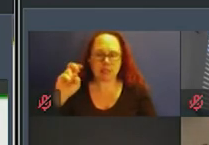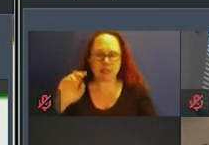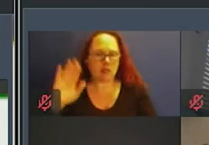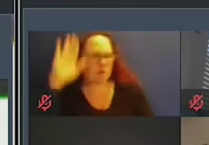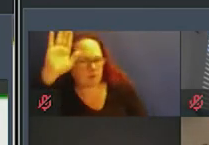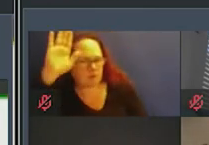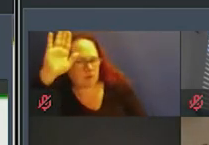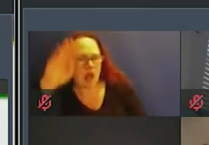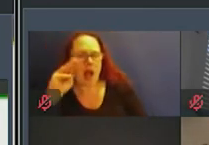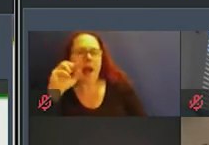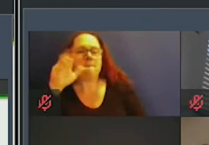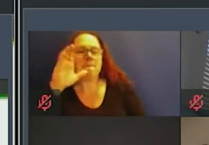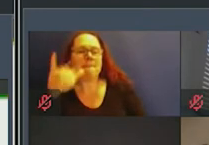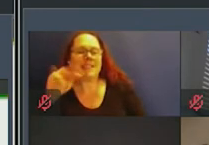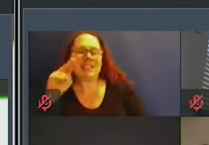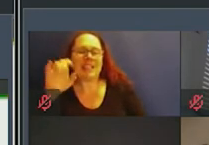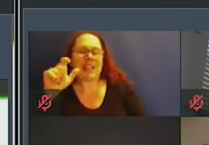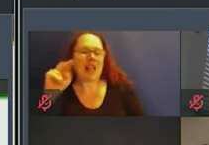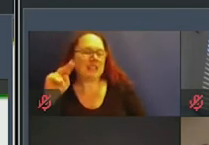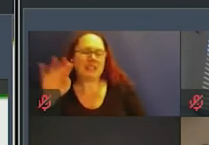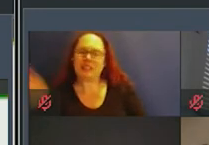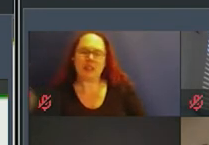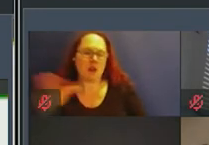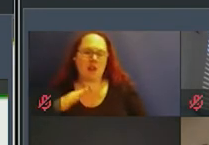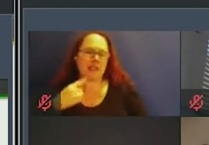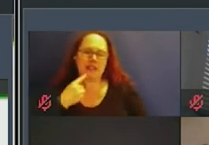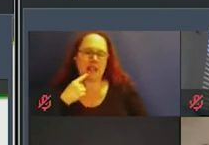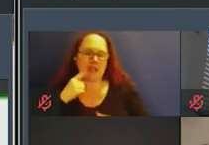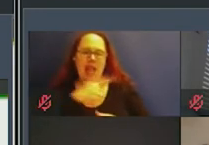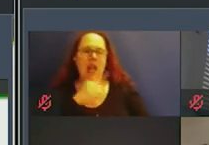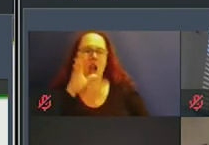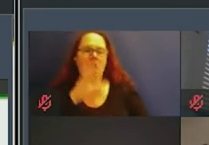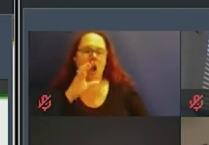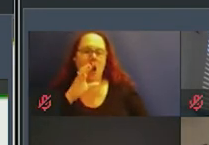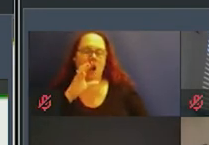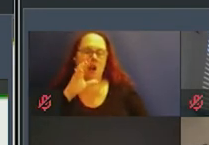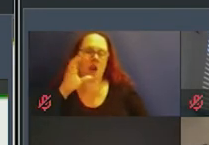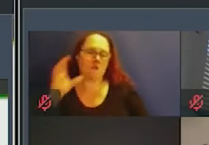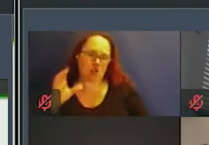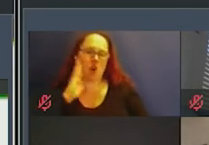Mr. Hurd informed me that he had a conference call. It was going to end about !:30. I expect he's running late will join